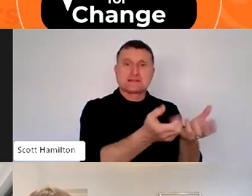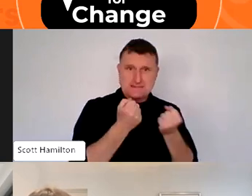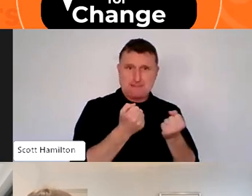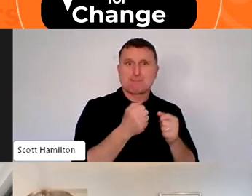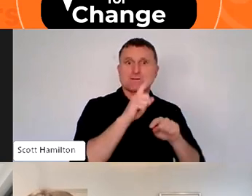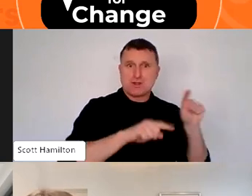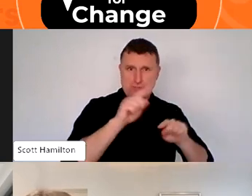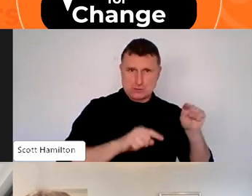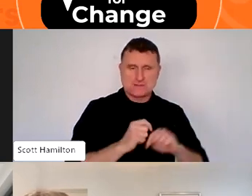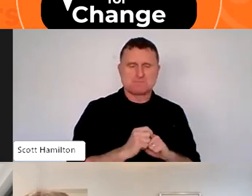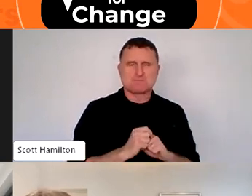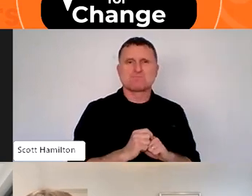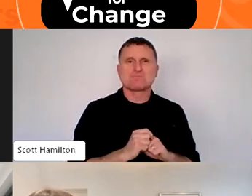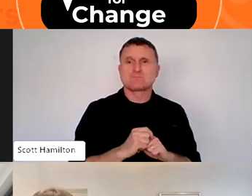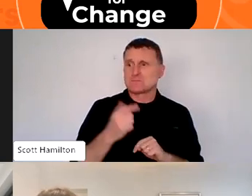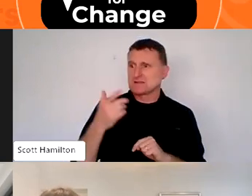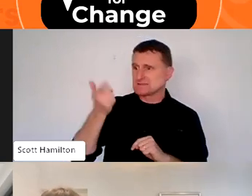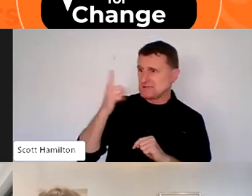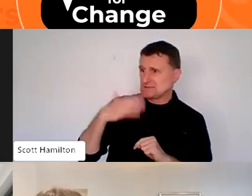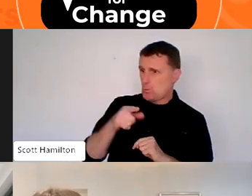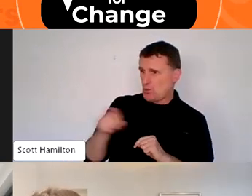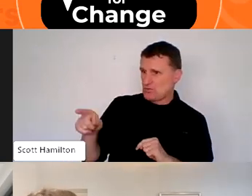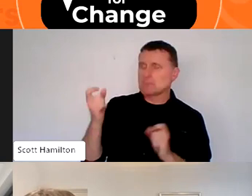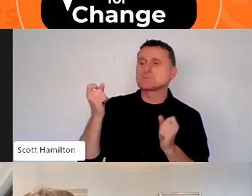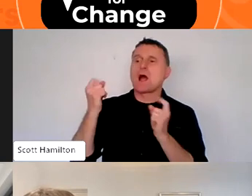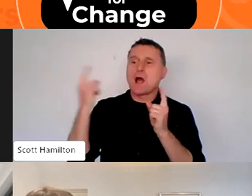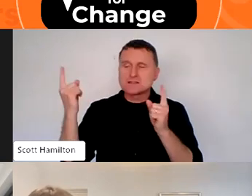diversity is an essential aspect of the human condition. It's what